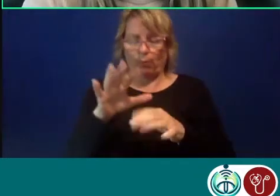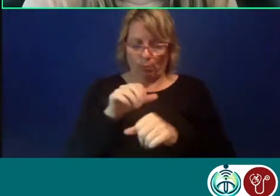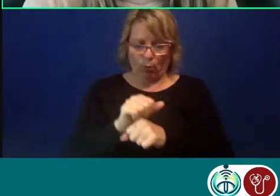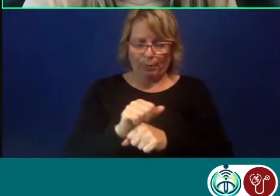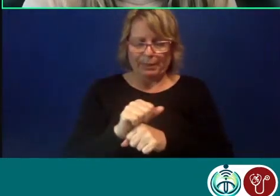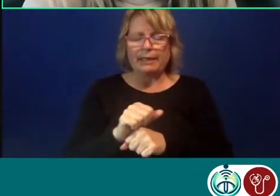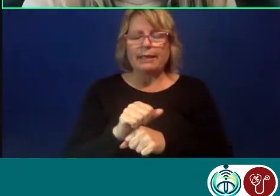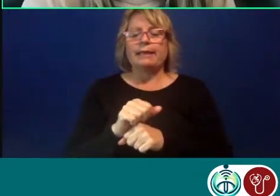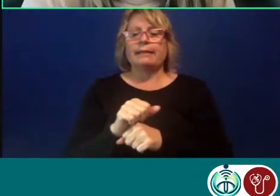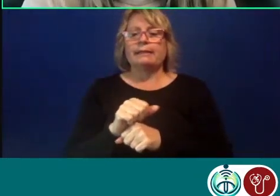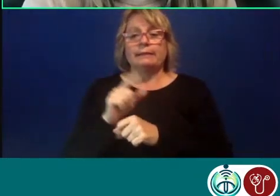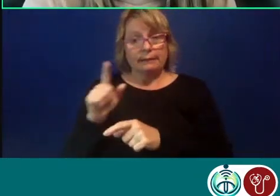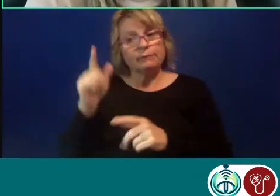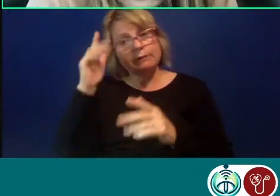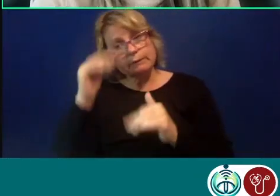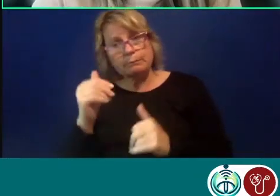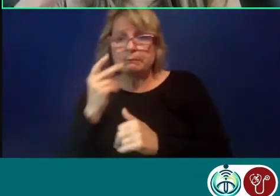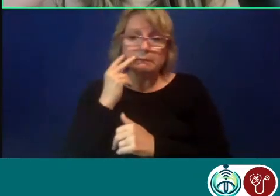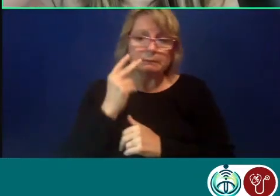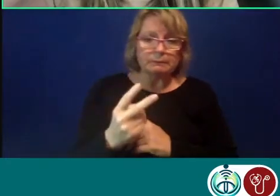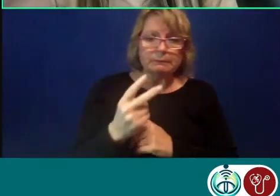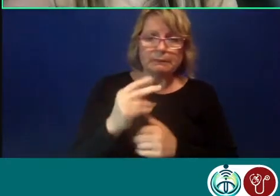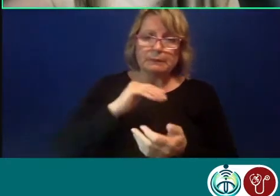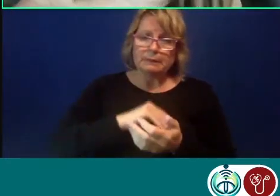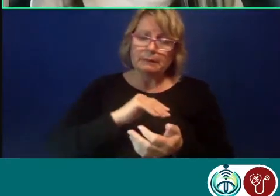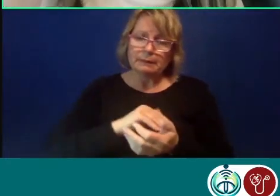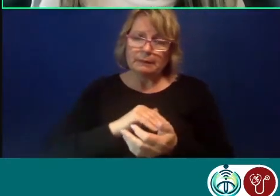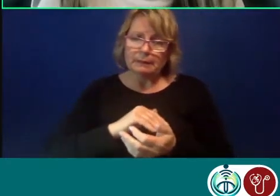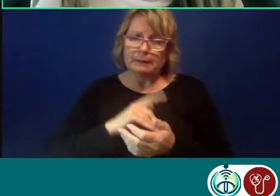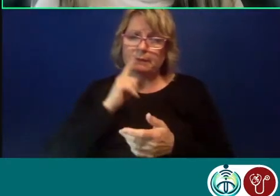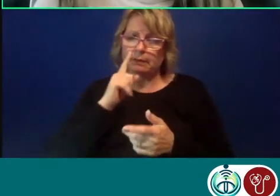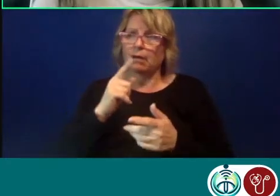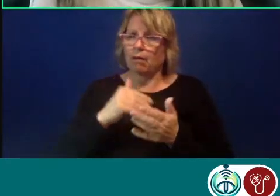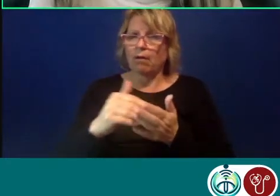and he was expecting to see a provider that he had been routinely seeing already.